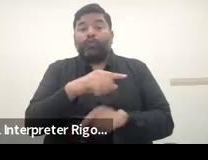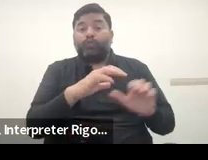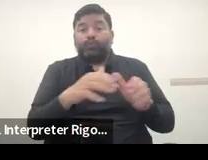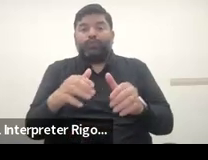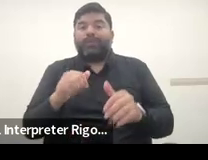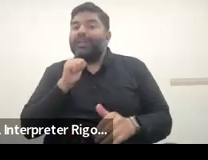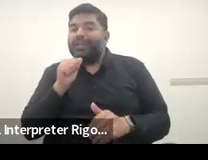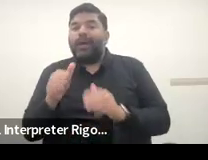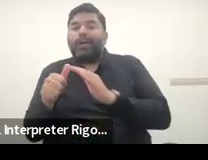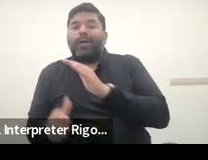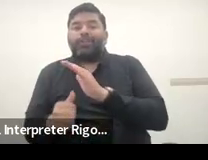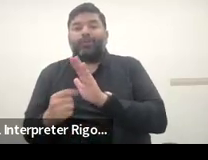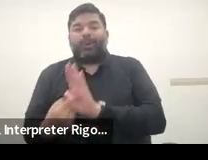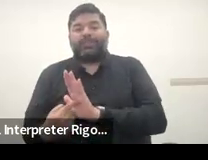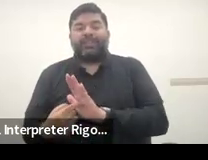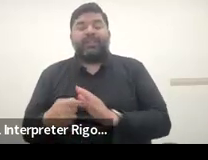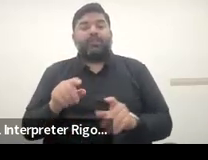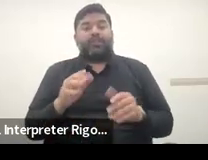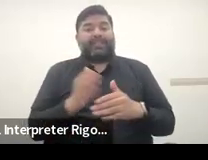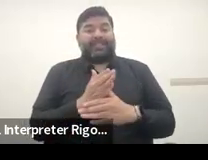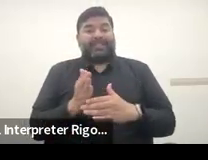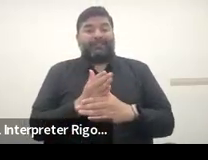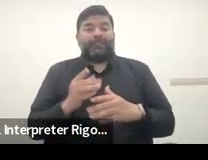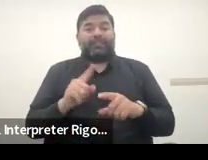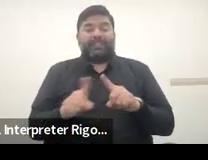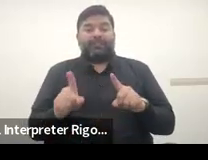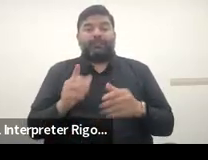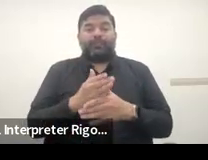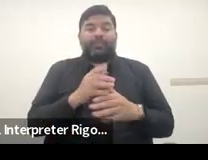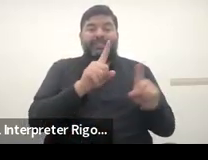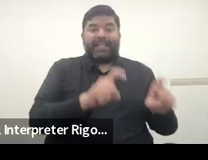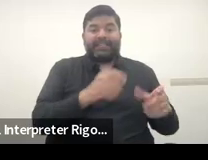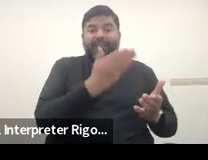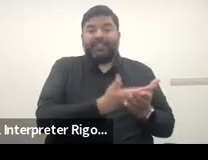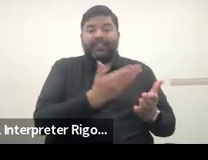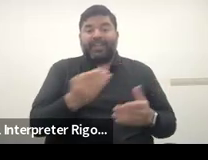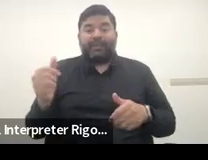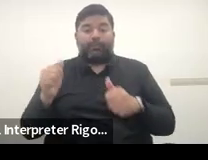So the difference between validation and test performance is about 1%. Whether that's